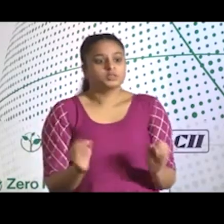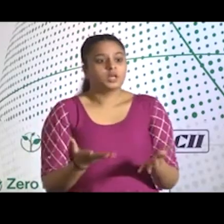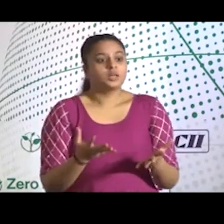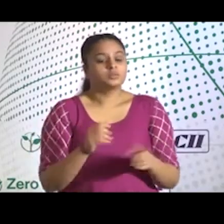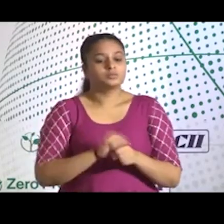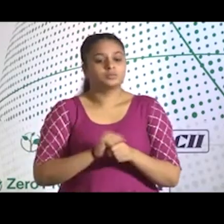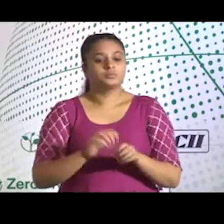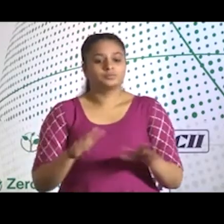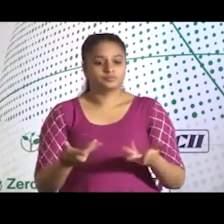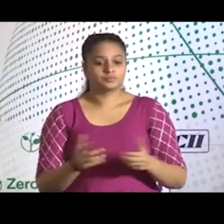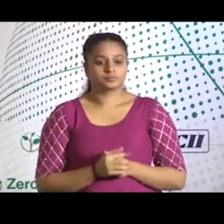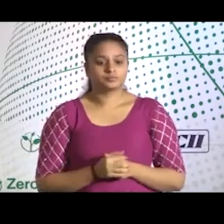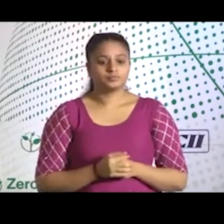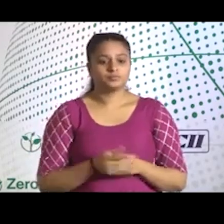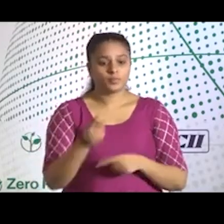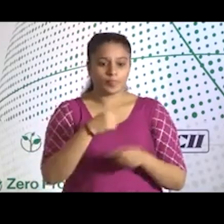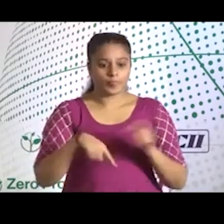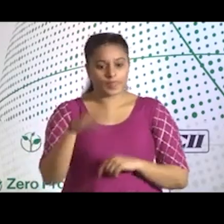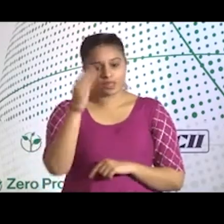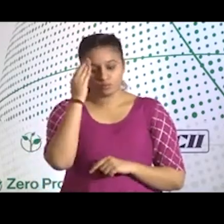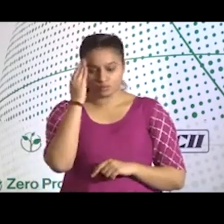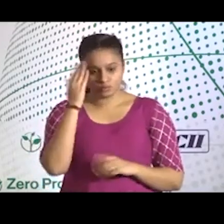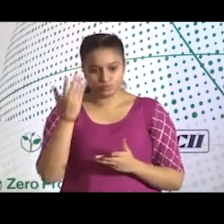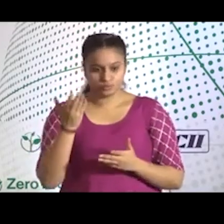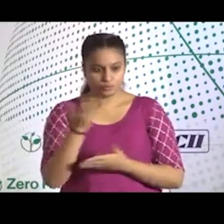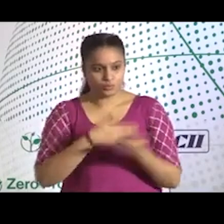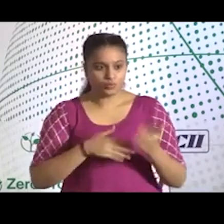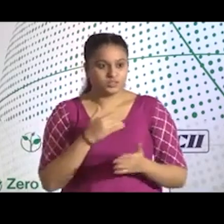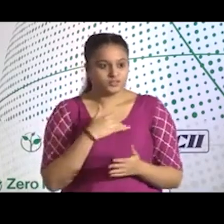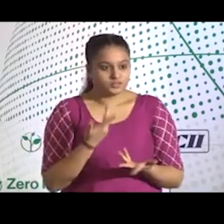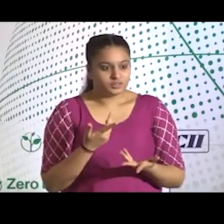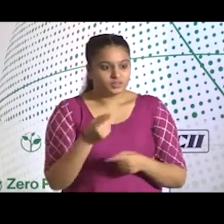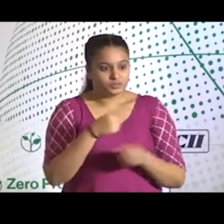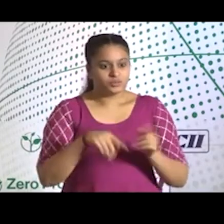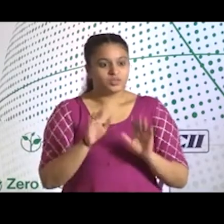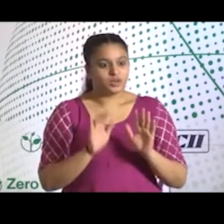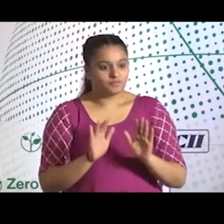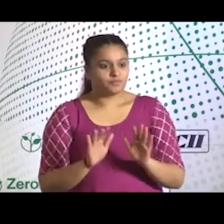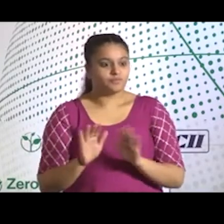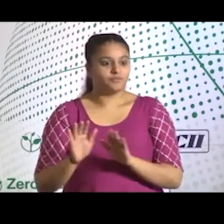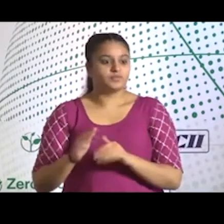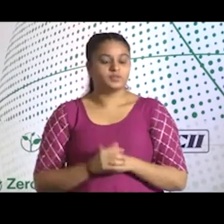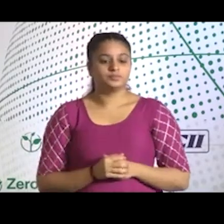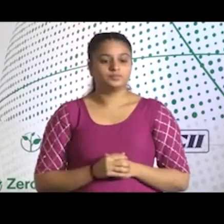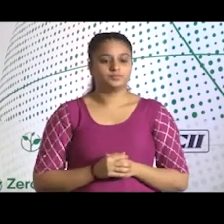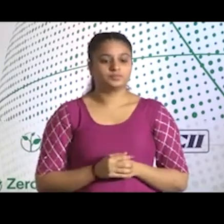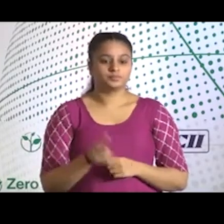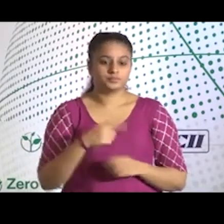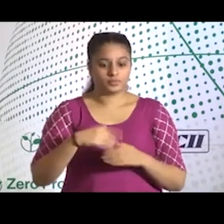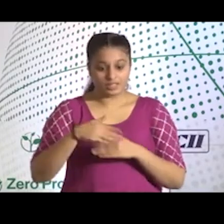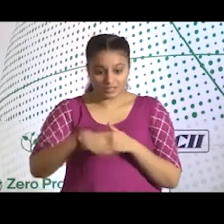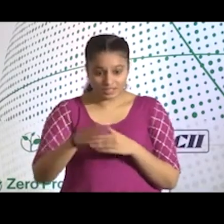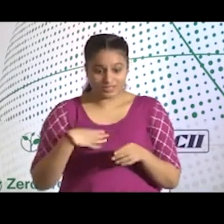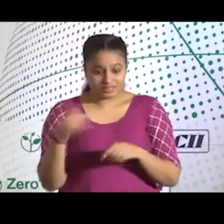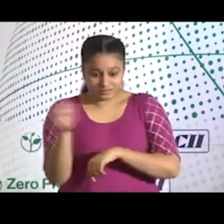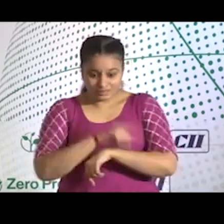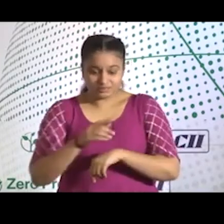I hope you've also taken something that you know that will stay with you as you go through the day and as you go back.